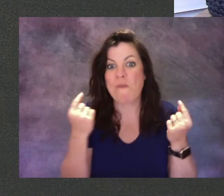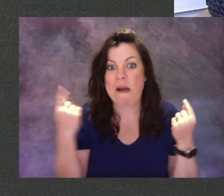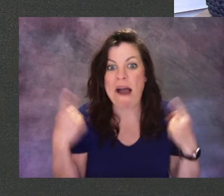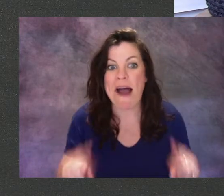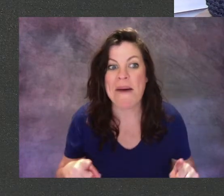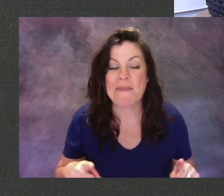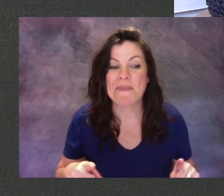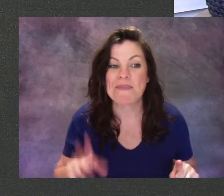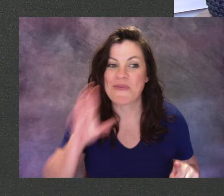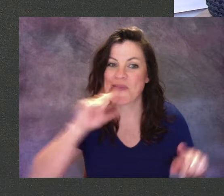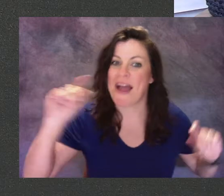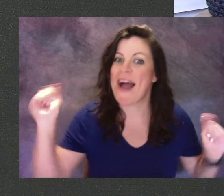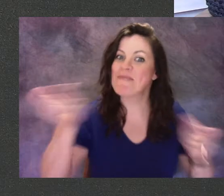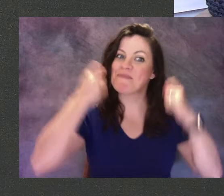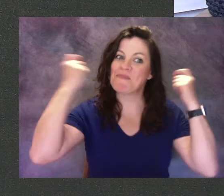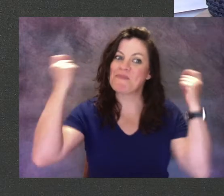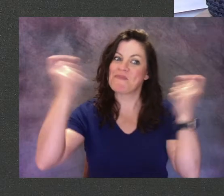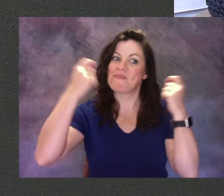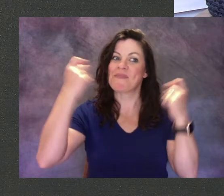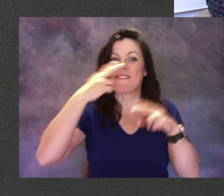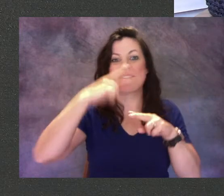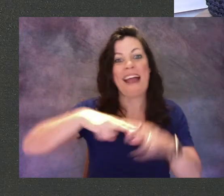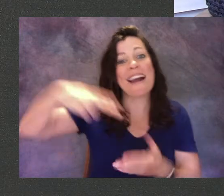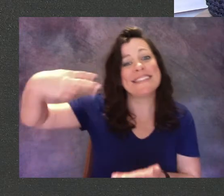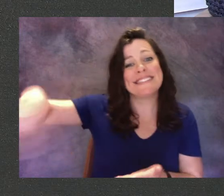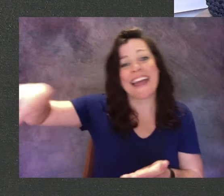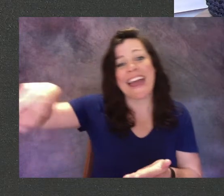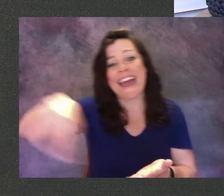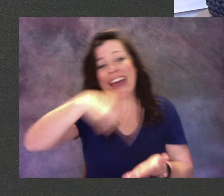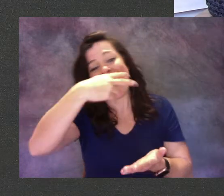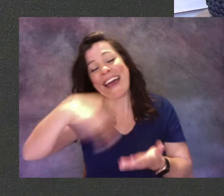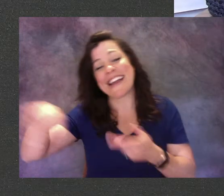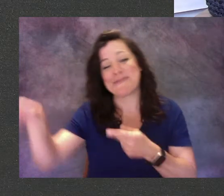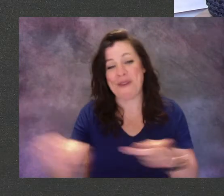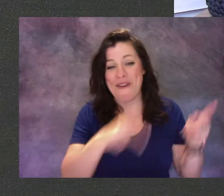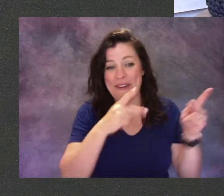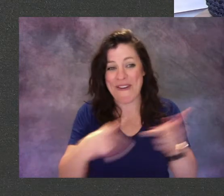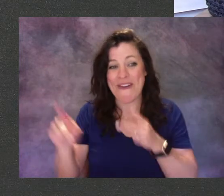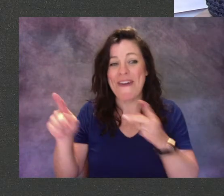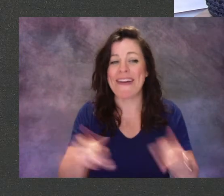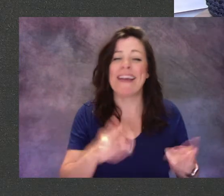we celebrate in my classroom with a dance party. And we put on some cool lights